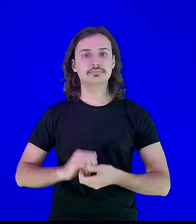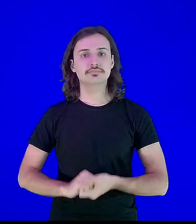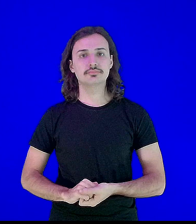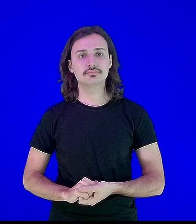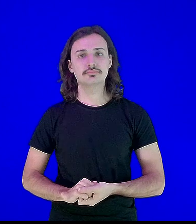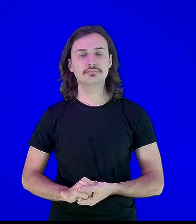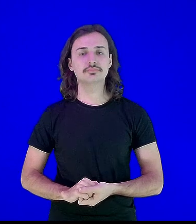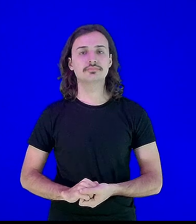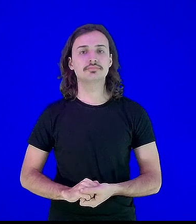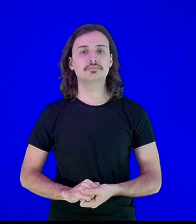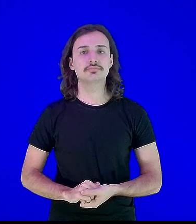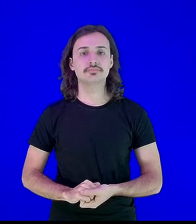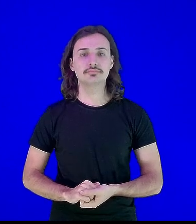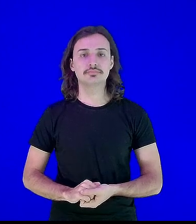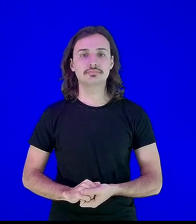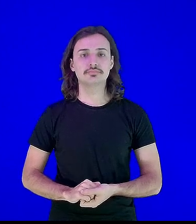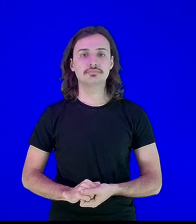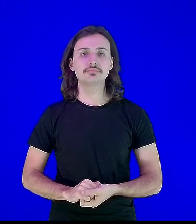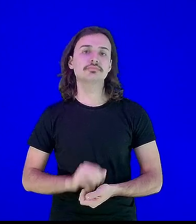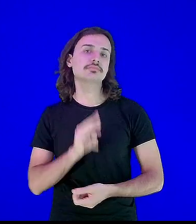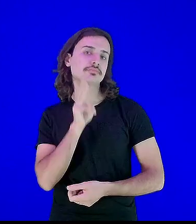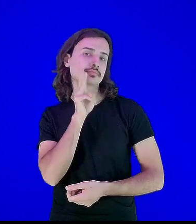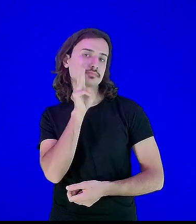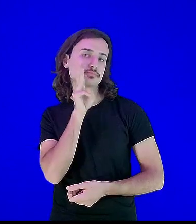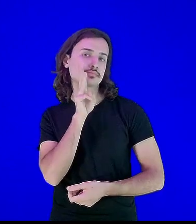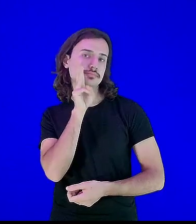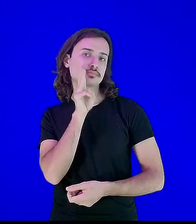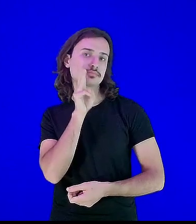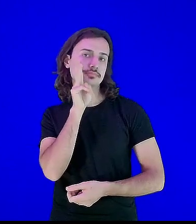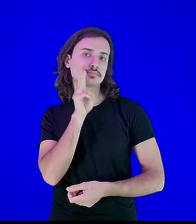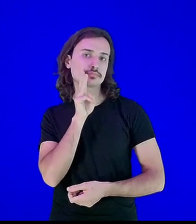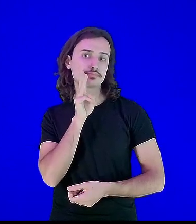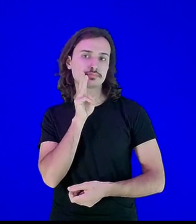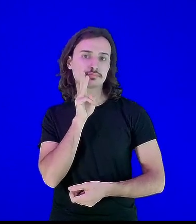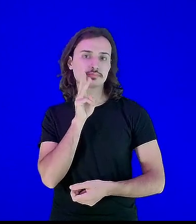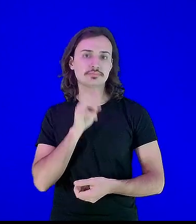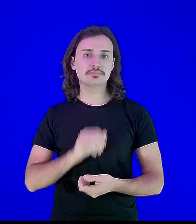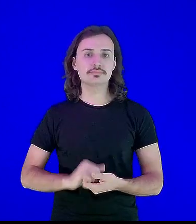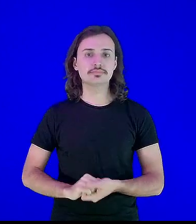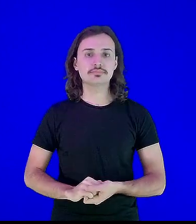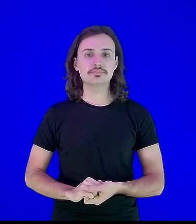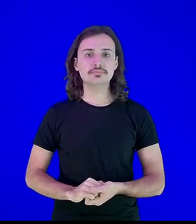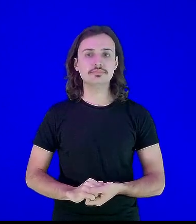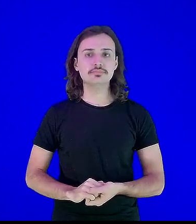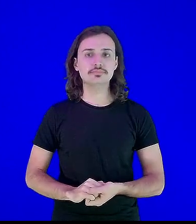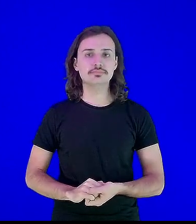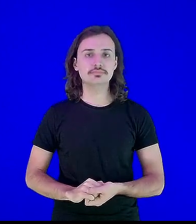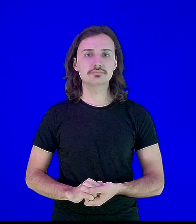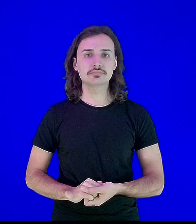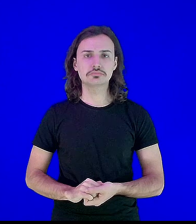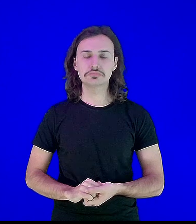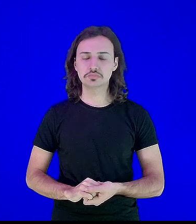Okay is "Wallyson"